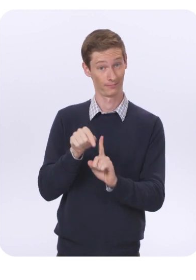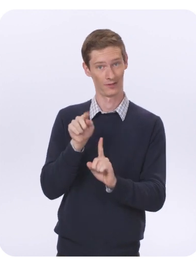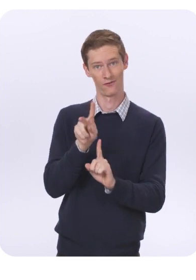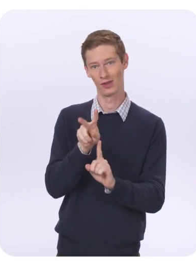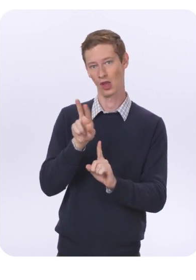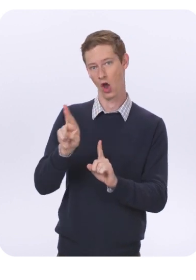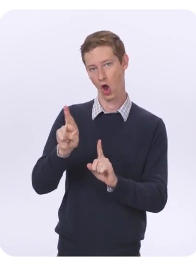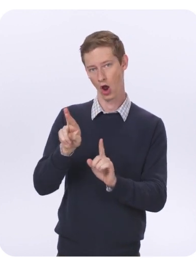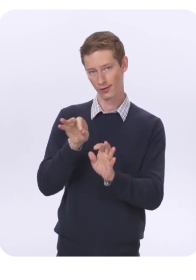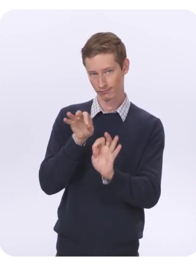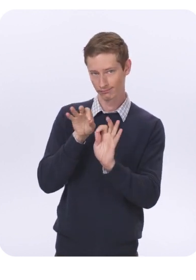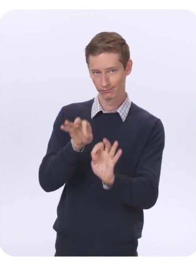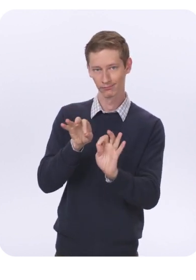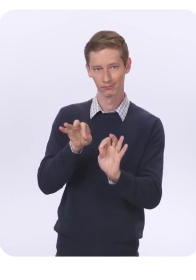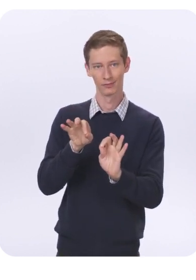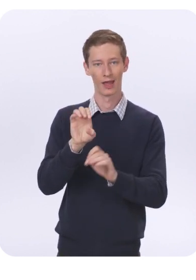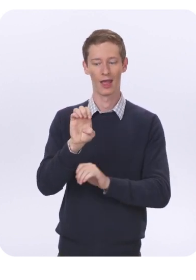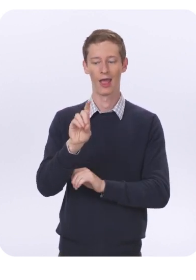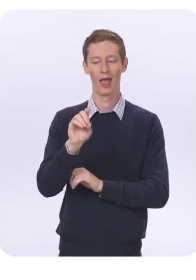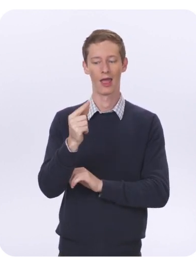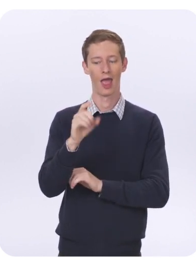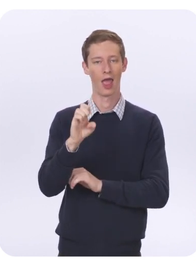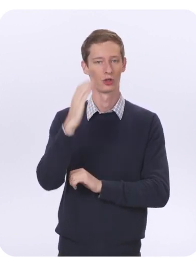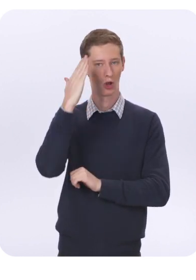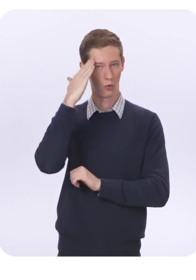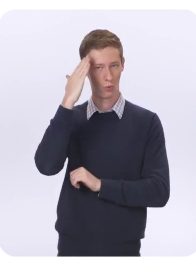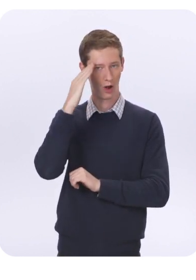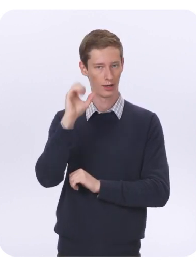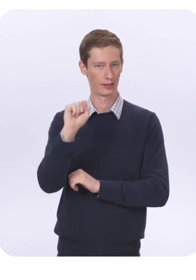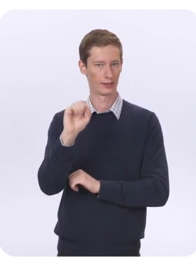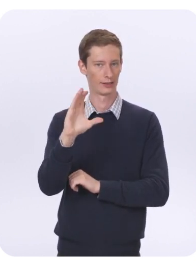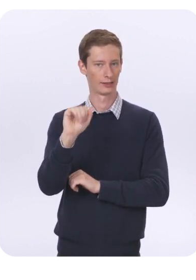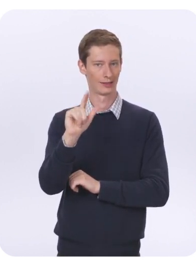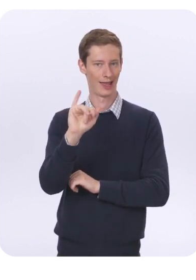and sharpening algorithm designed to maximize image quality.